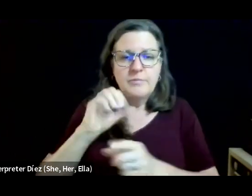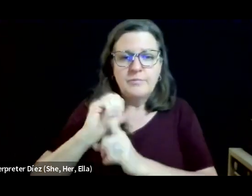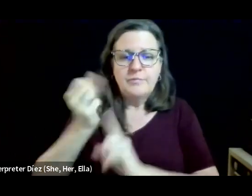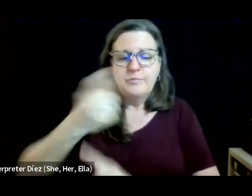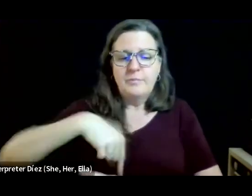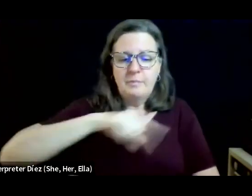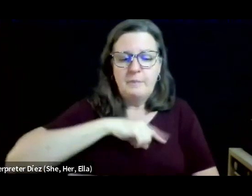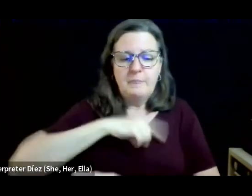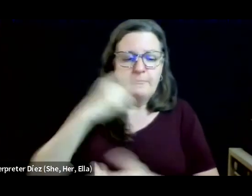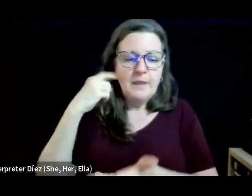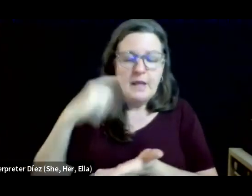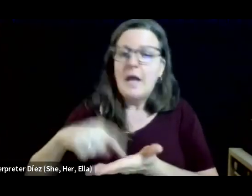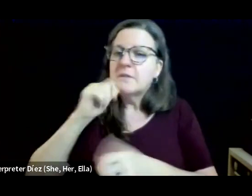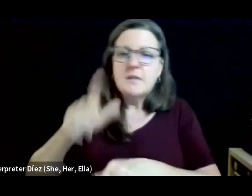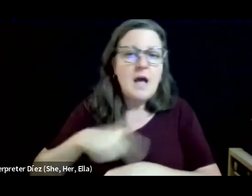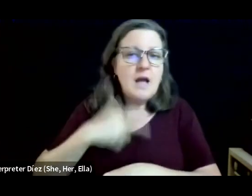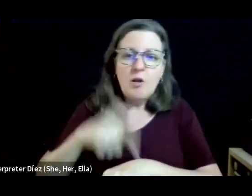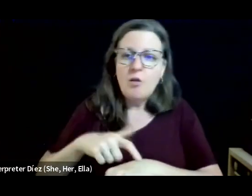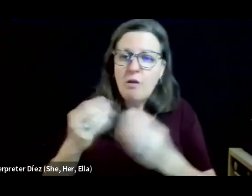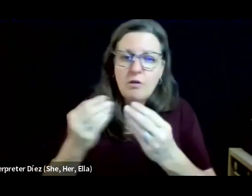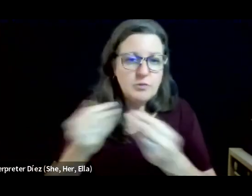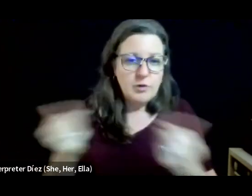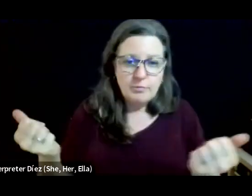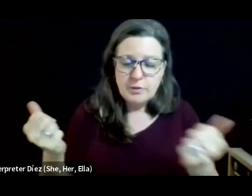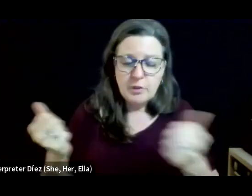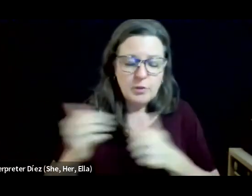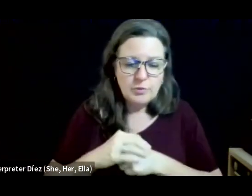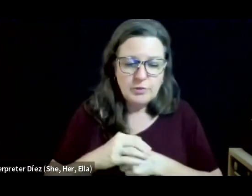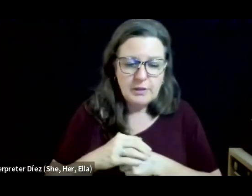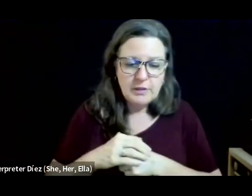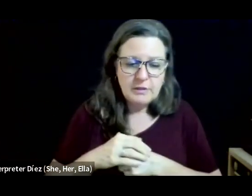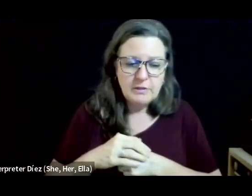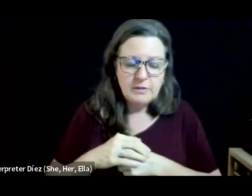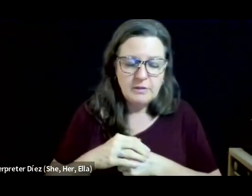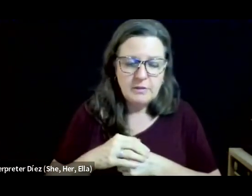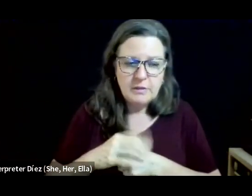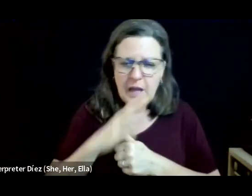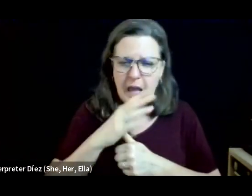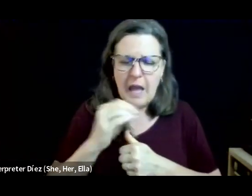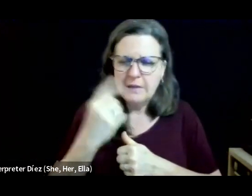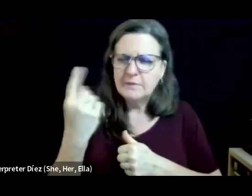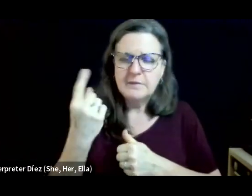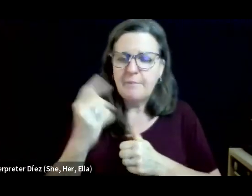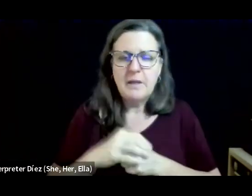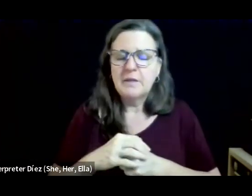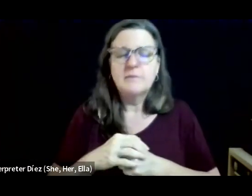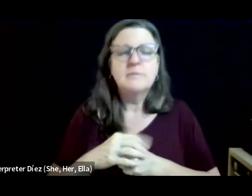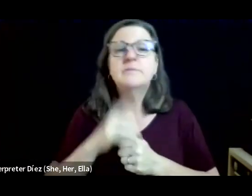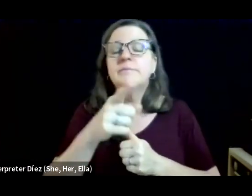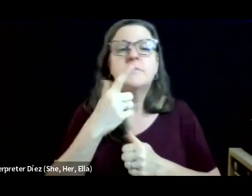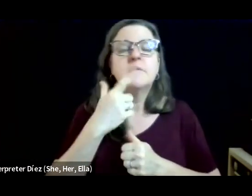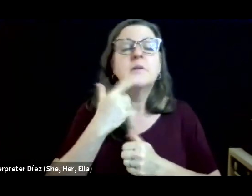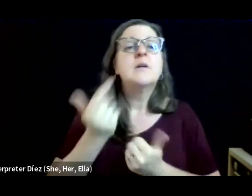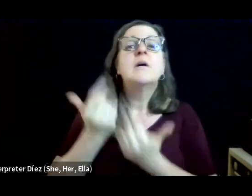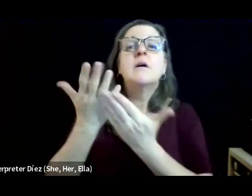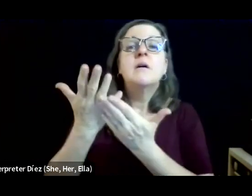a long-term solution and we're working on it. Okay. We've got a motion and a second. Any further discussion?